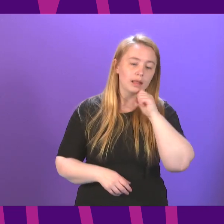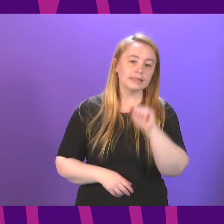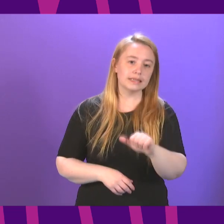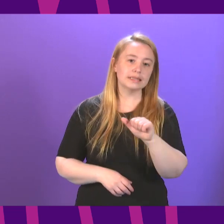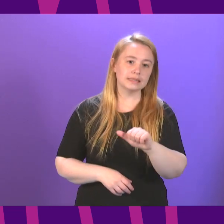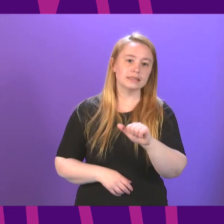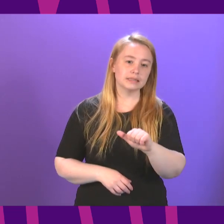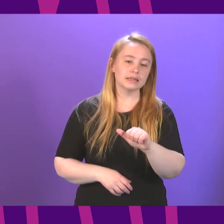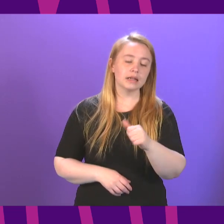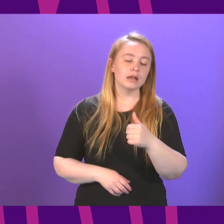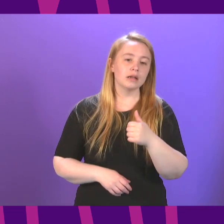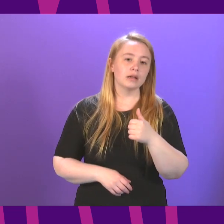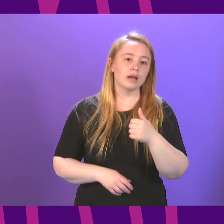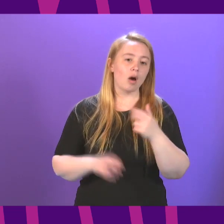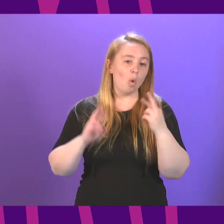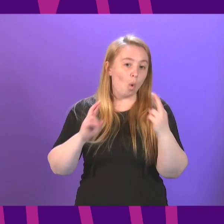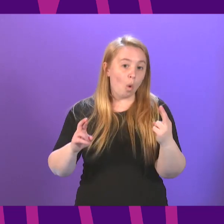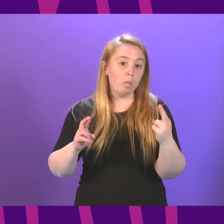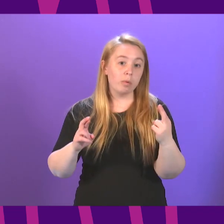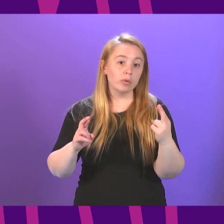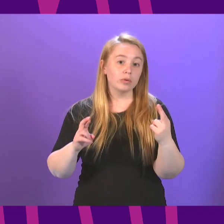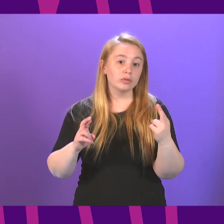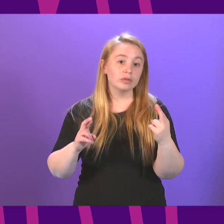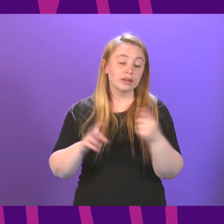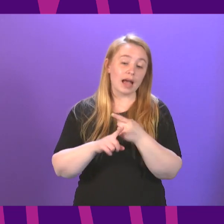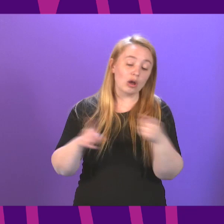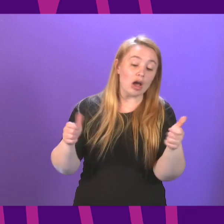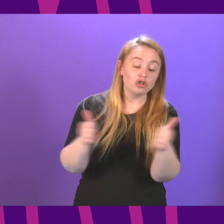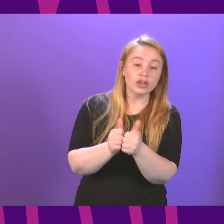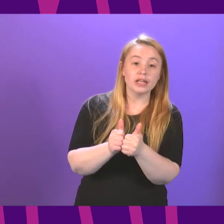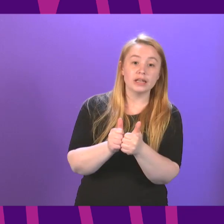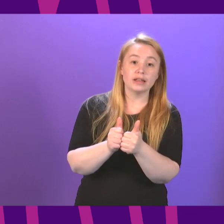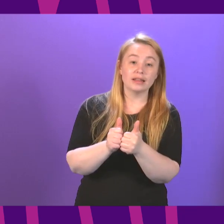raised. I hope that there is a general acceptance and agreement that we take the healthcare